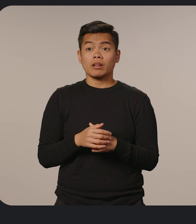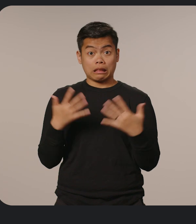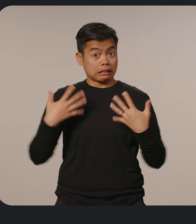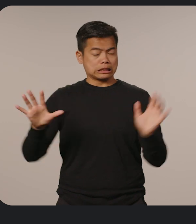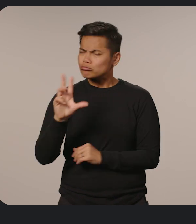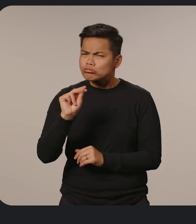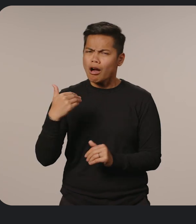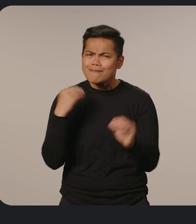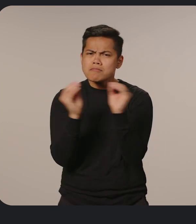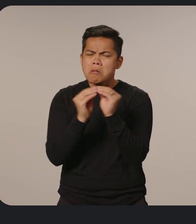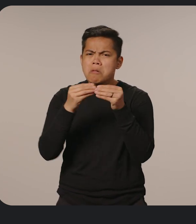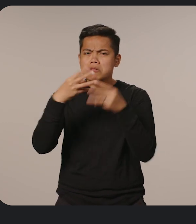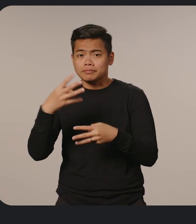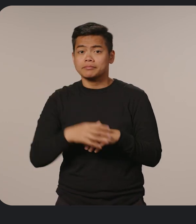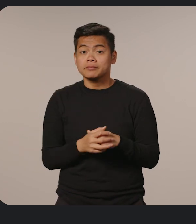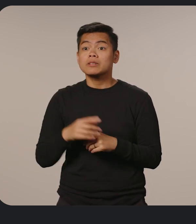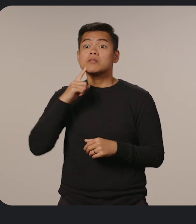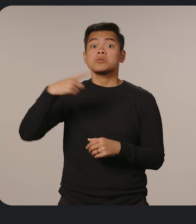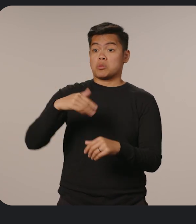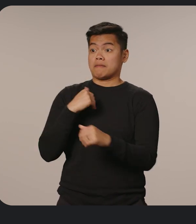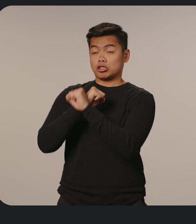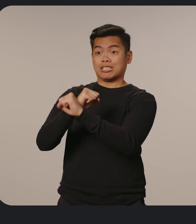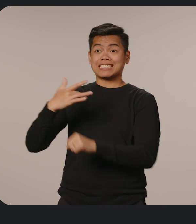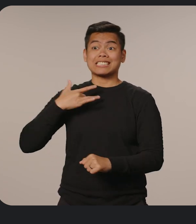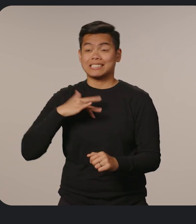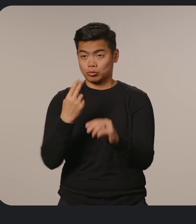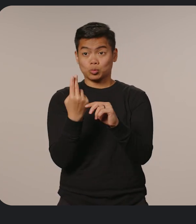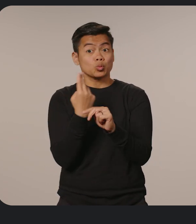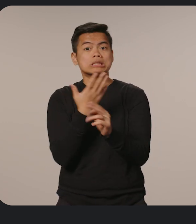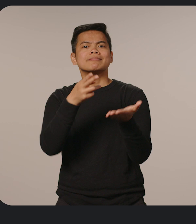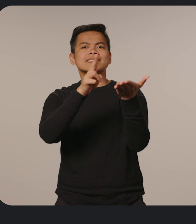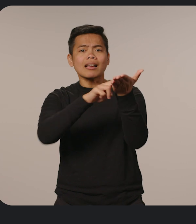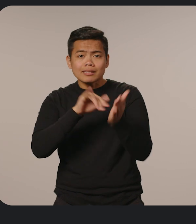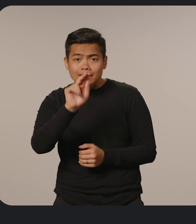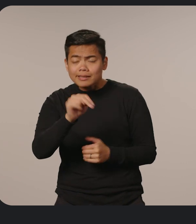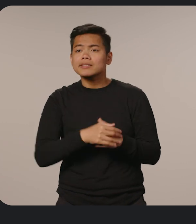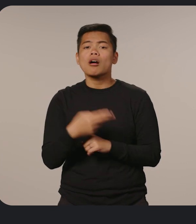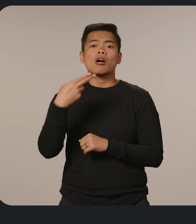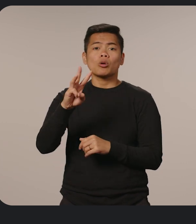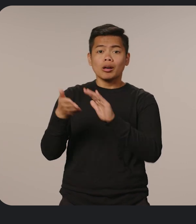for those of you who work with security sensitive actions such as user sign-in